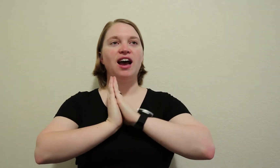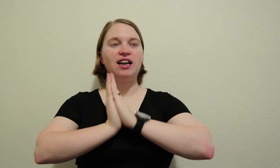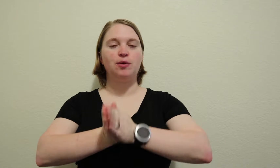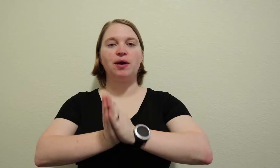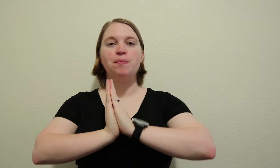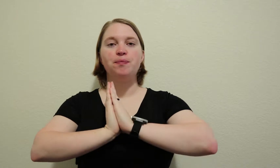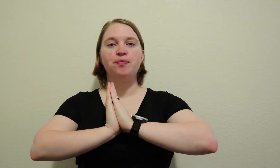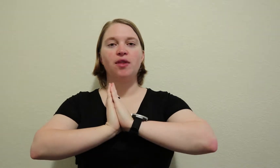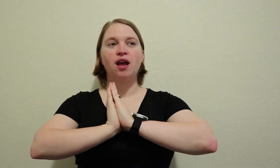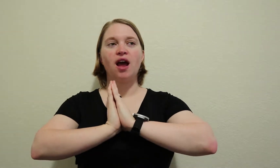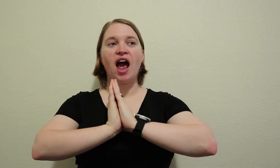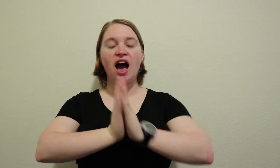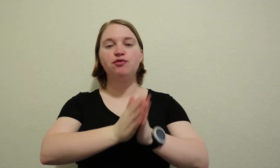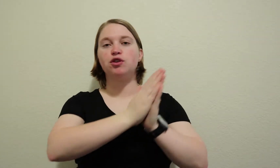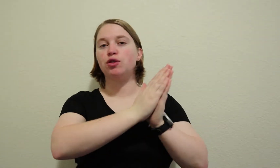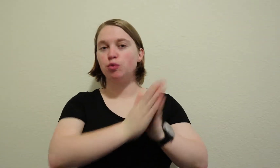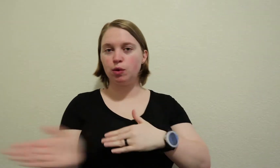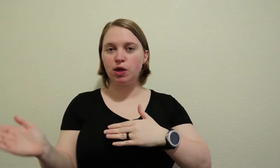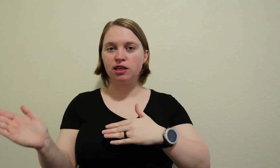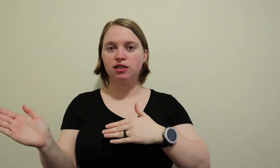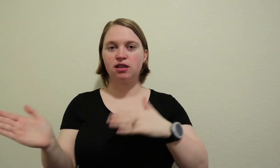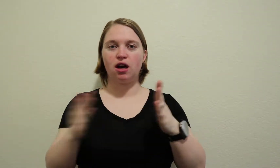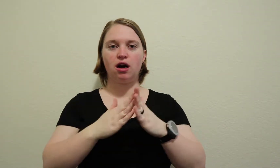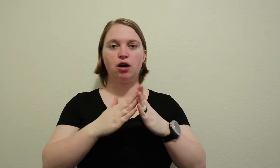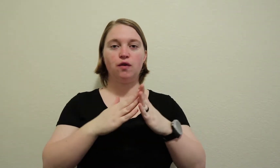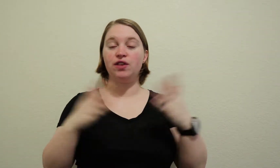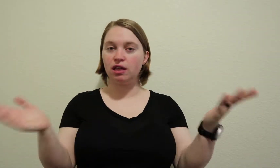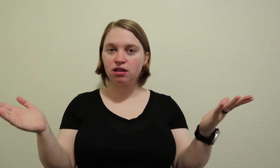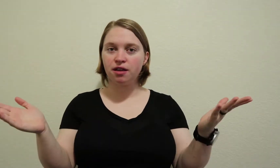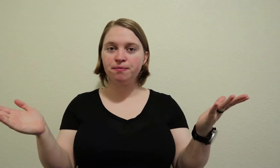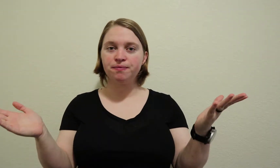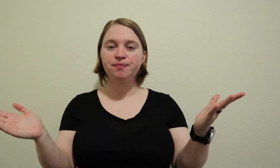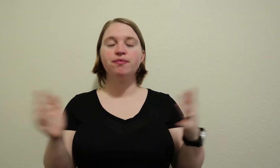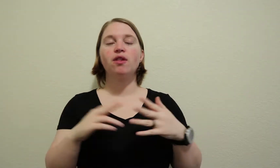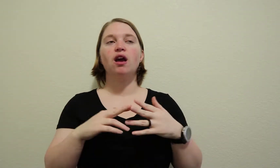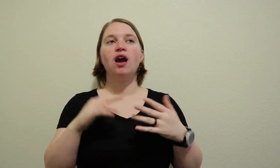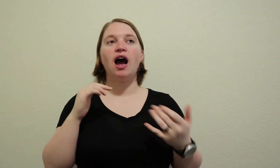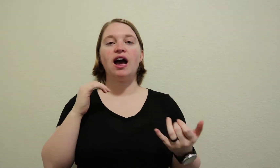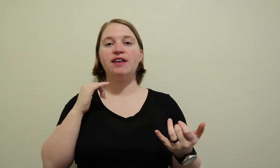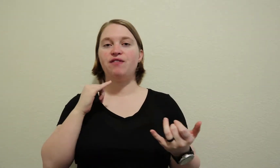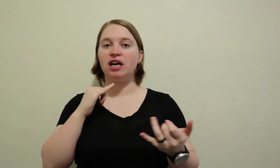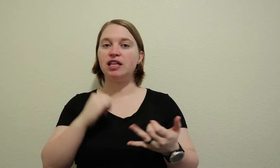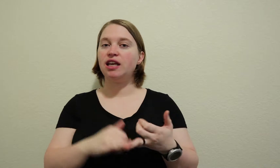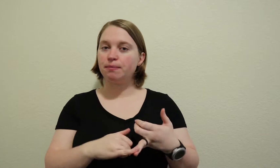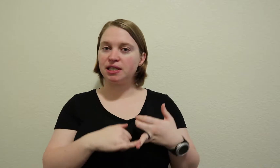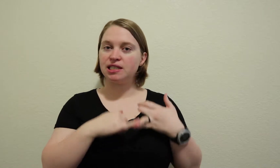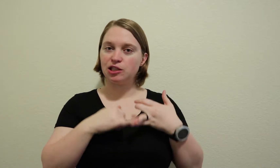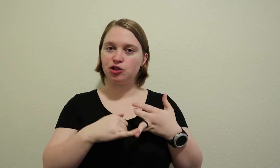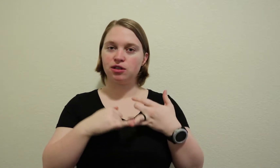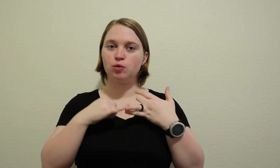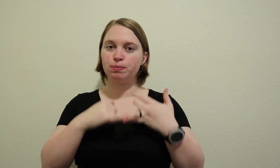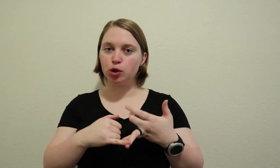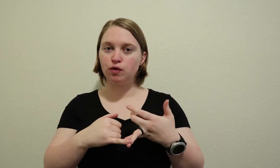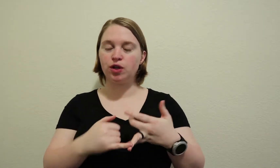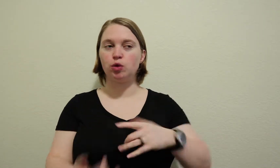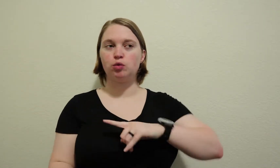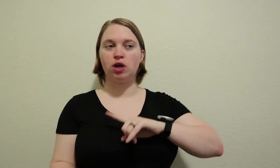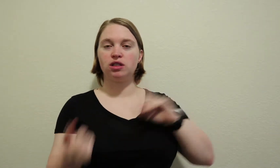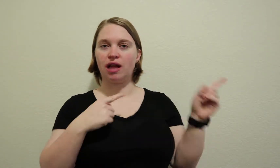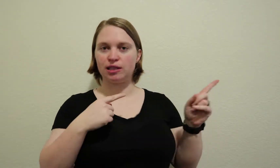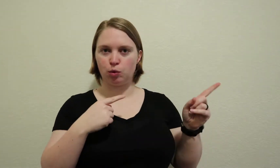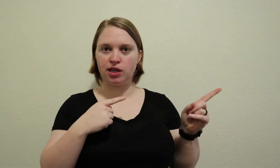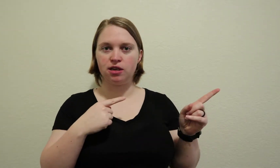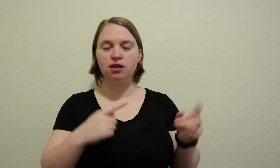Anyway, after three weeks of healing, I finally got my stitches removed which was last week